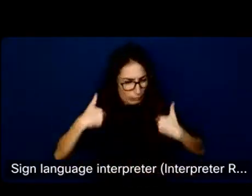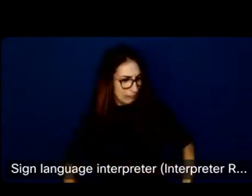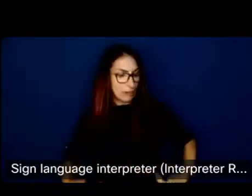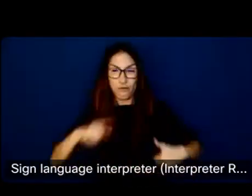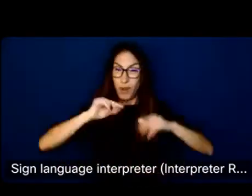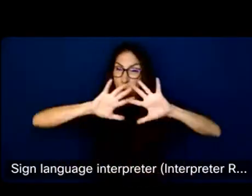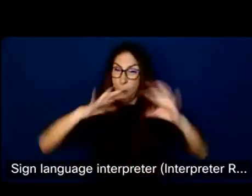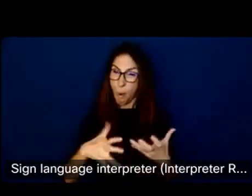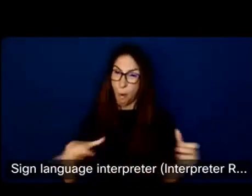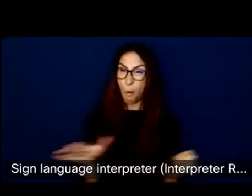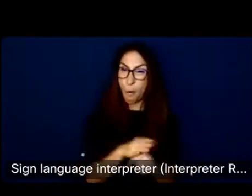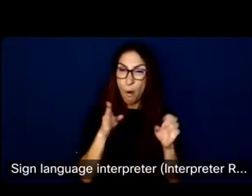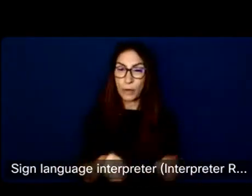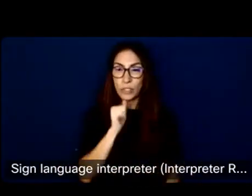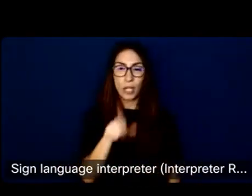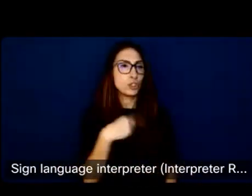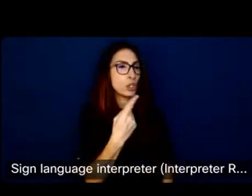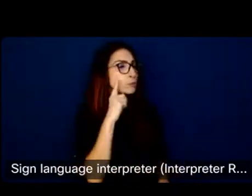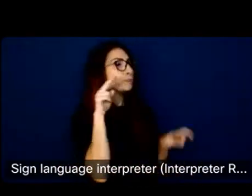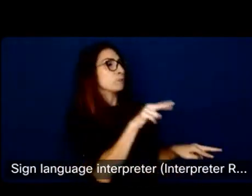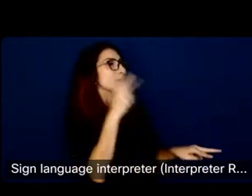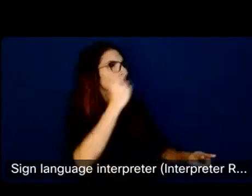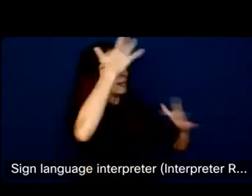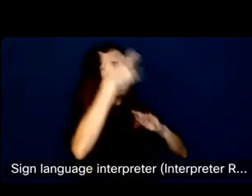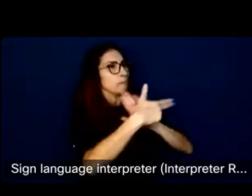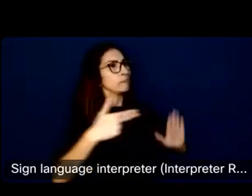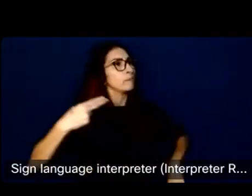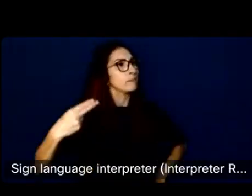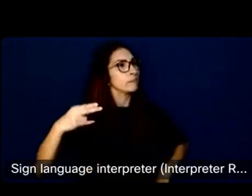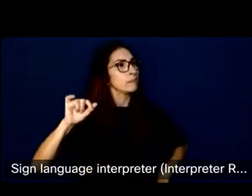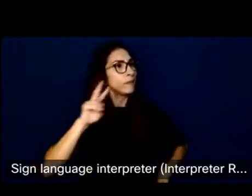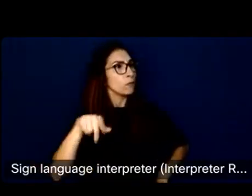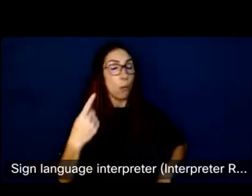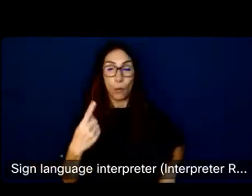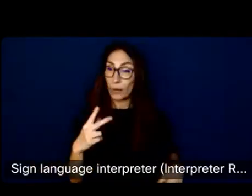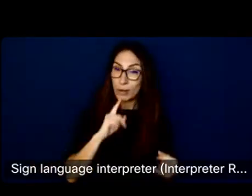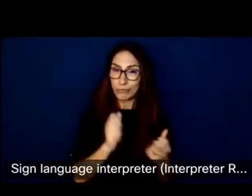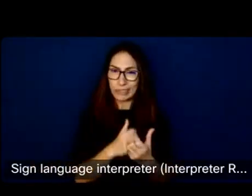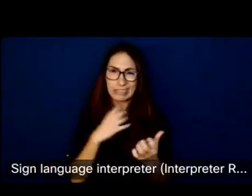virus makes all of the difference in not only the care that we receive, that we receive but also in how we feel about